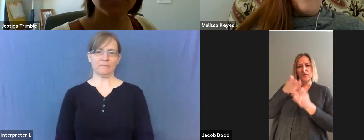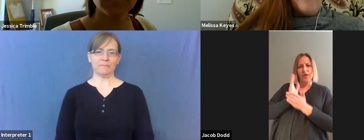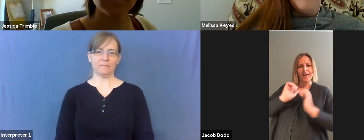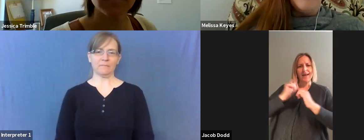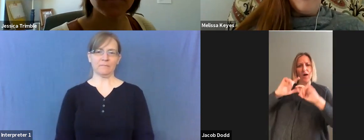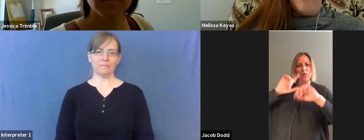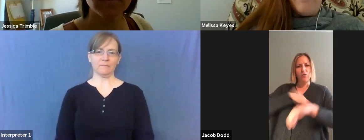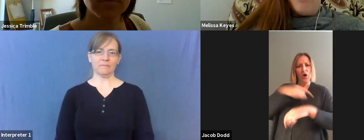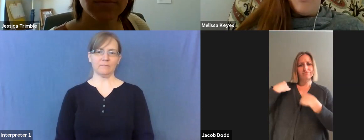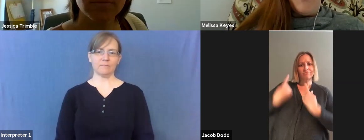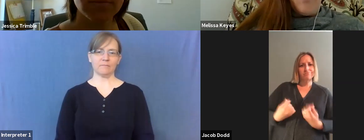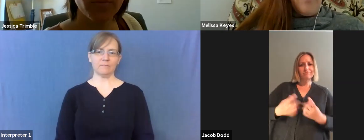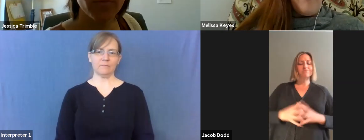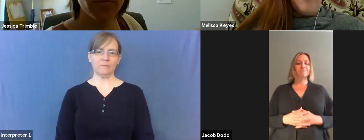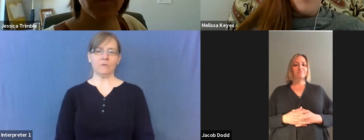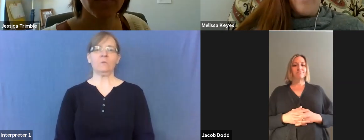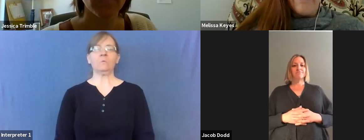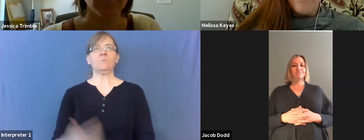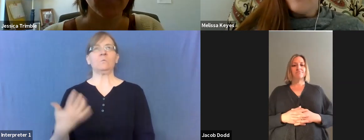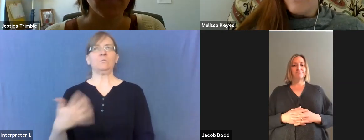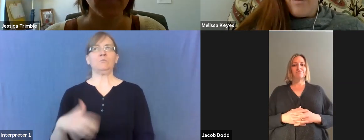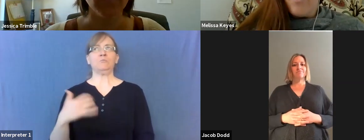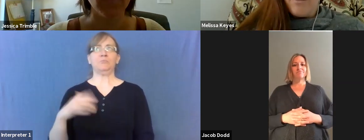and around disability rights issues for about 20 years now.